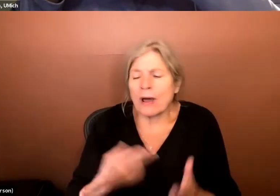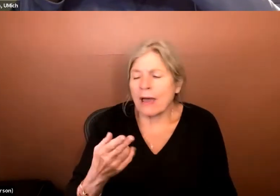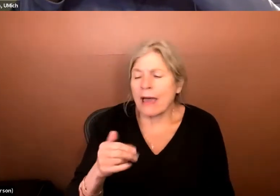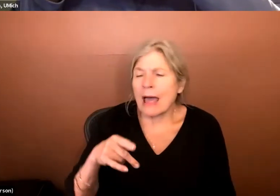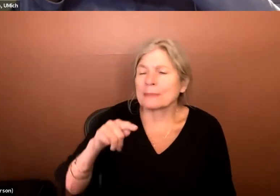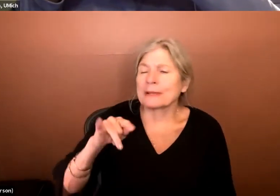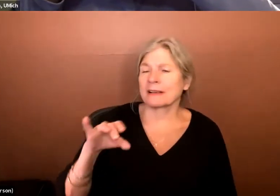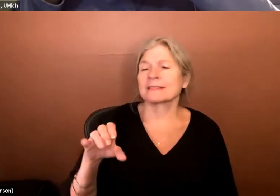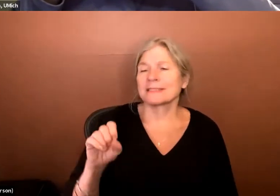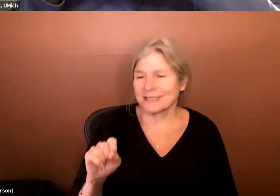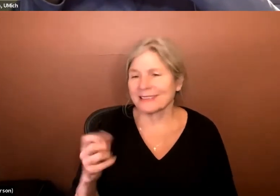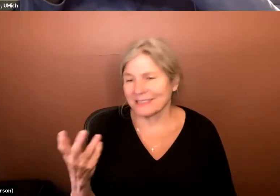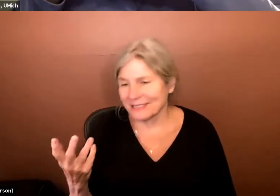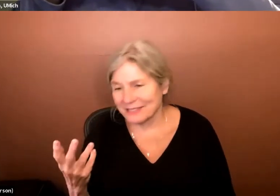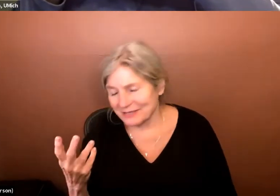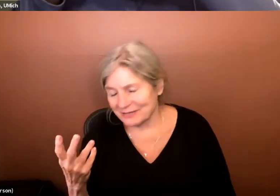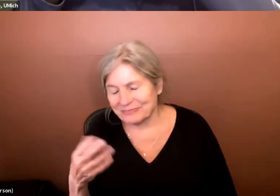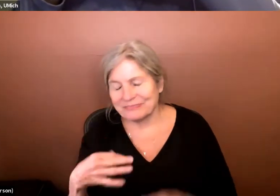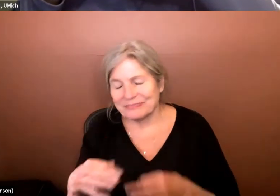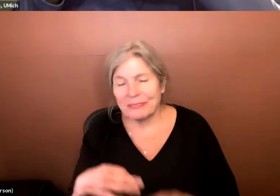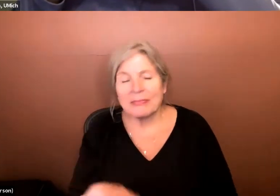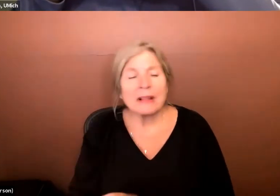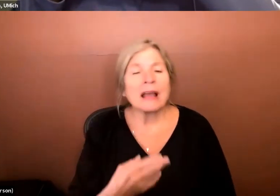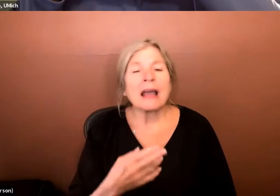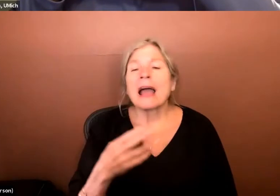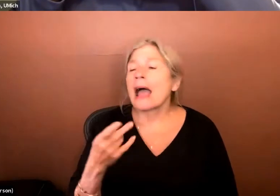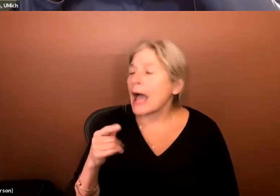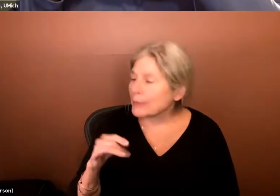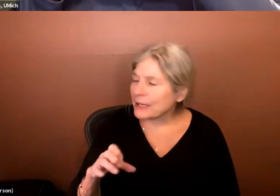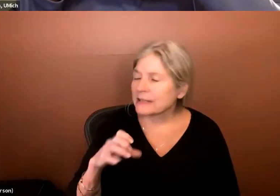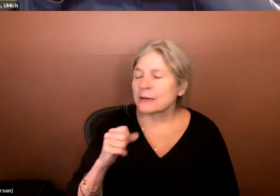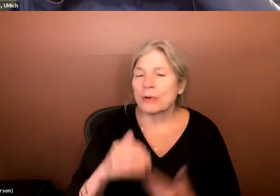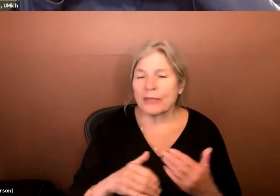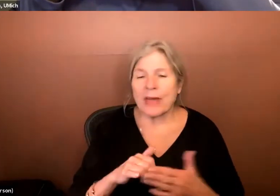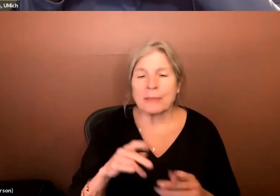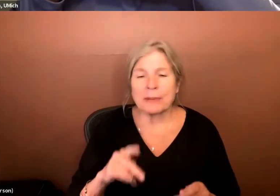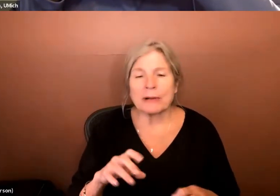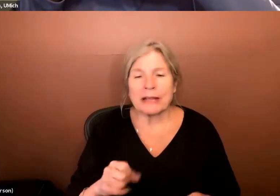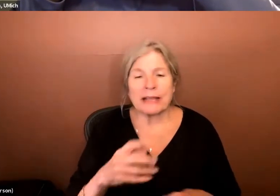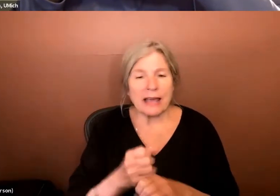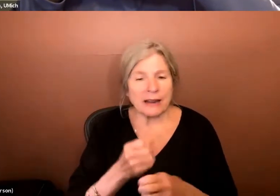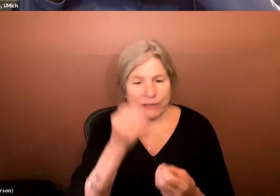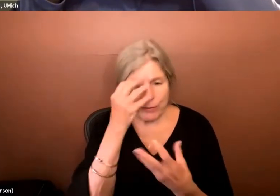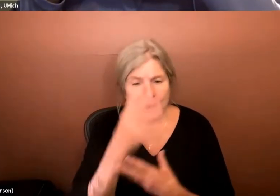Matthew Shifrin: Haptics is a process by which people can receive information, for example, your phone